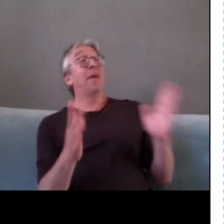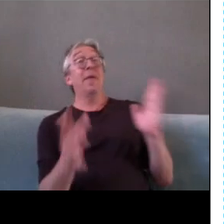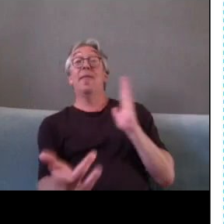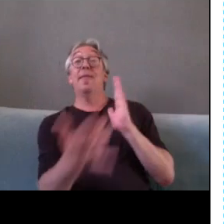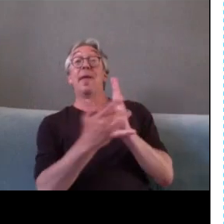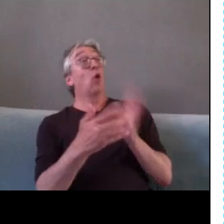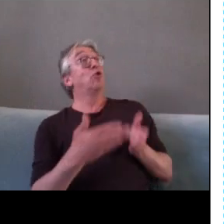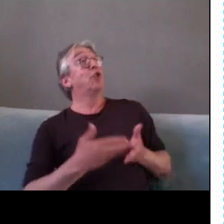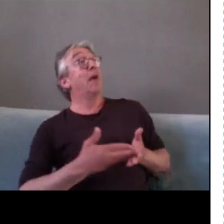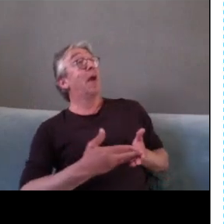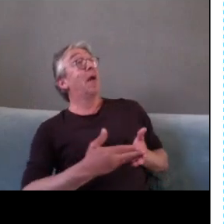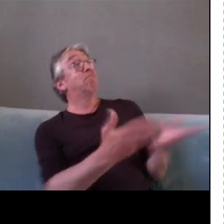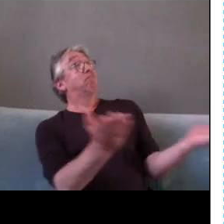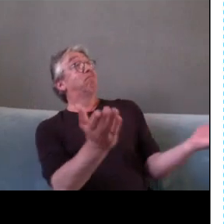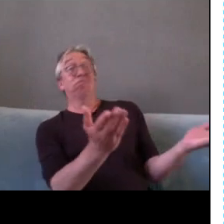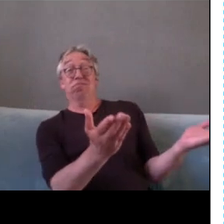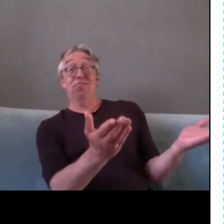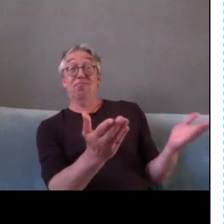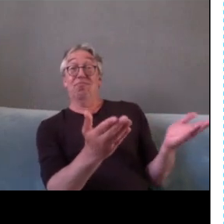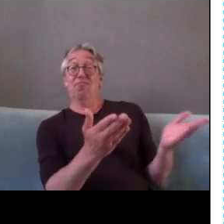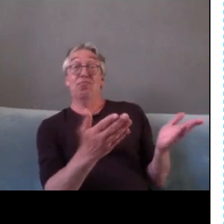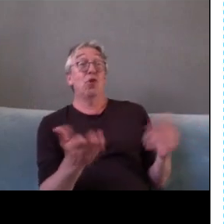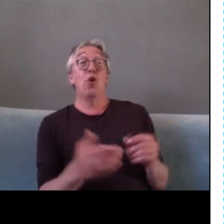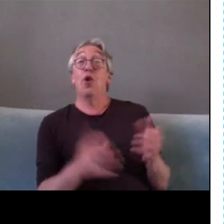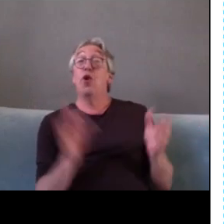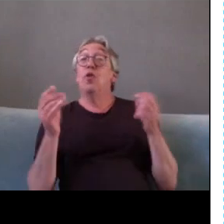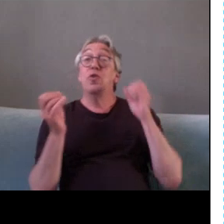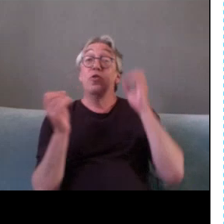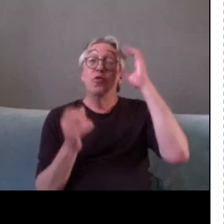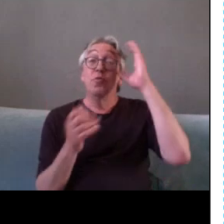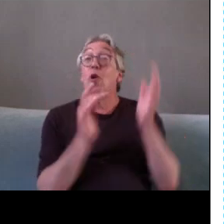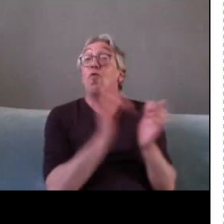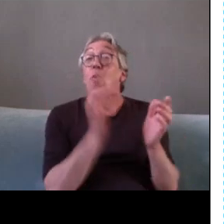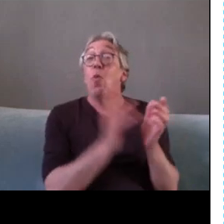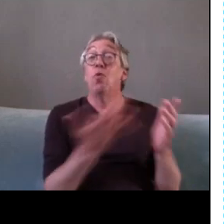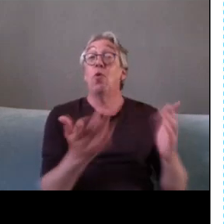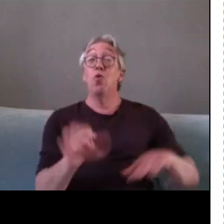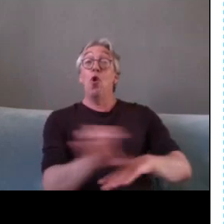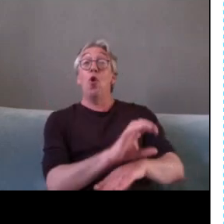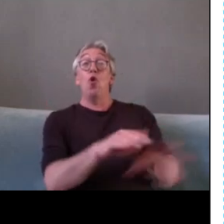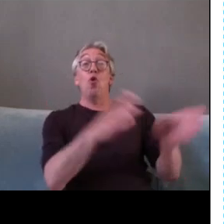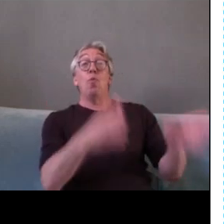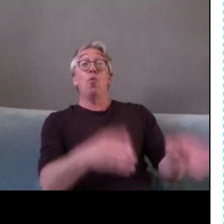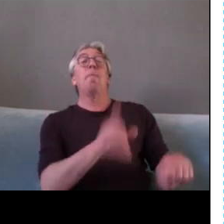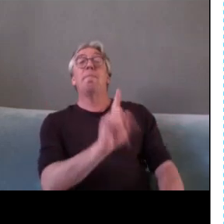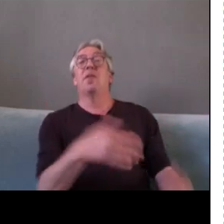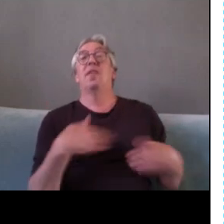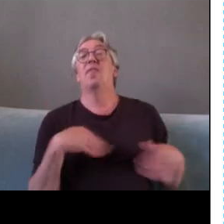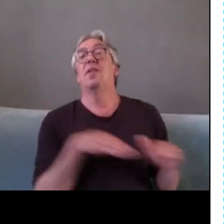so mainstream devices such as an Smartphone or a computer which are accessible for persons with disabilities.